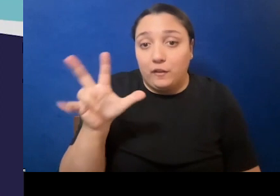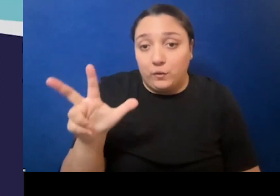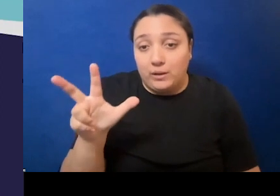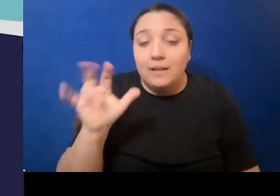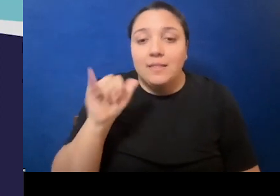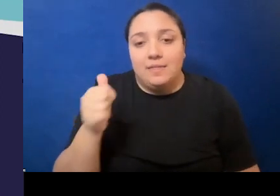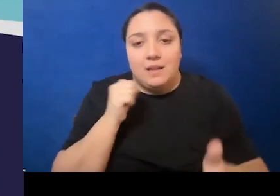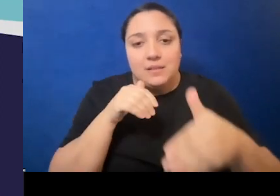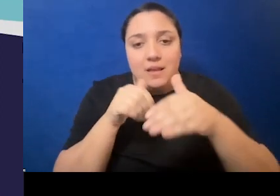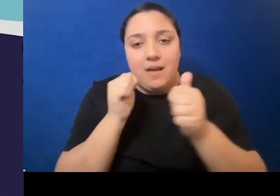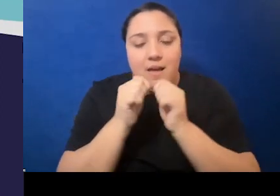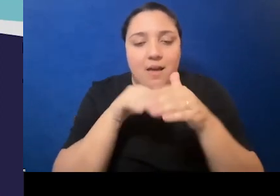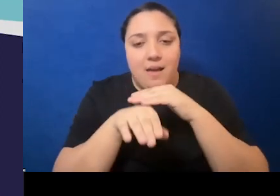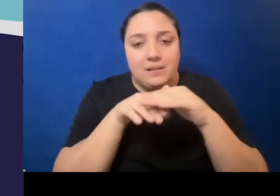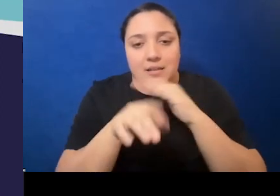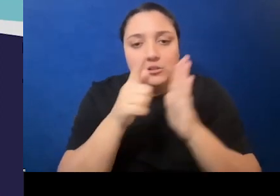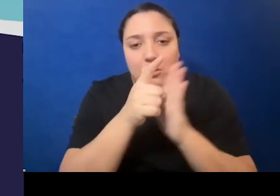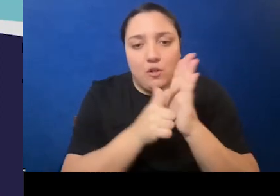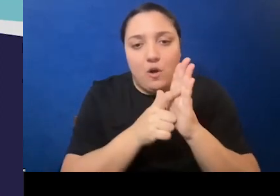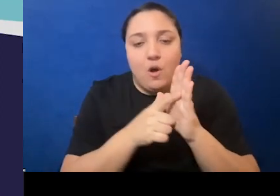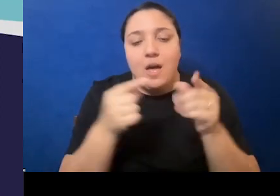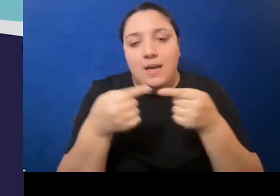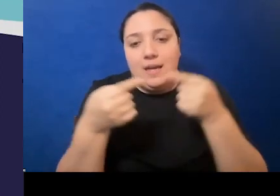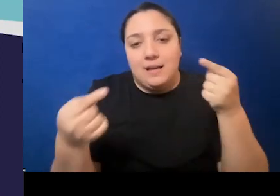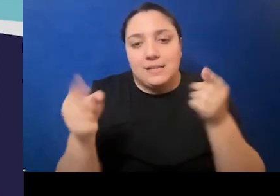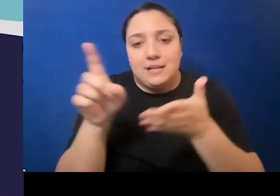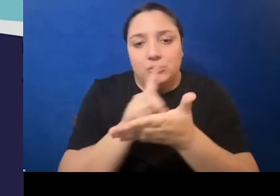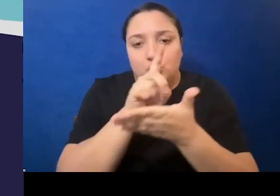1973, ACCESS LAW. AN ANY DISCRIMINATION LAW.